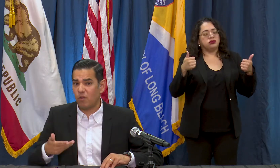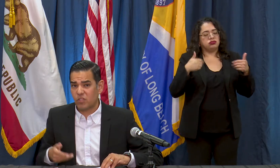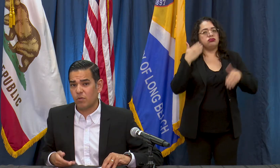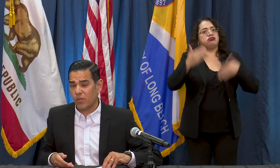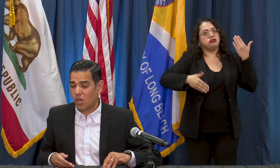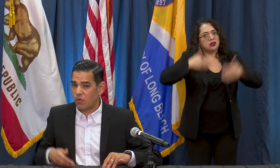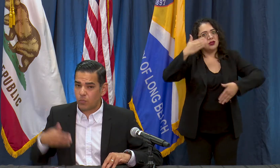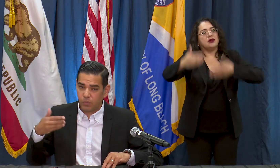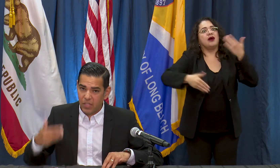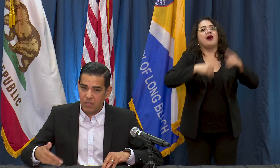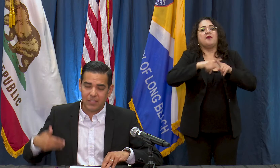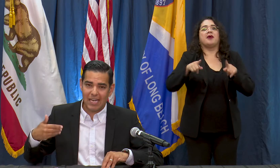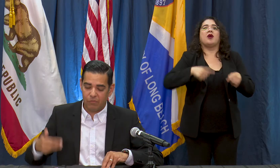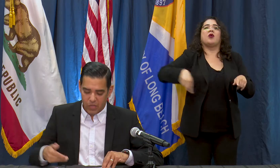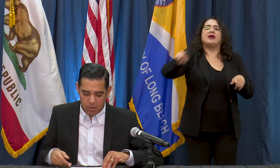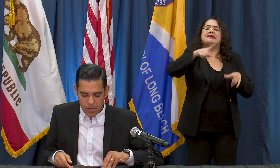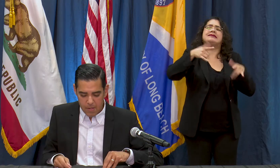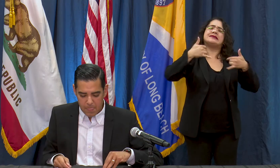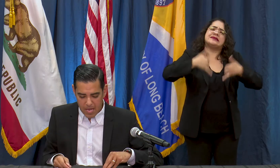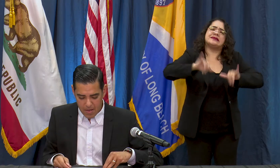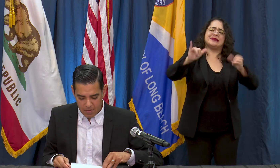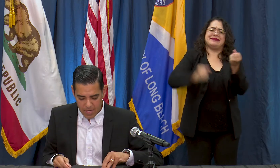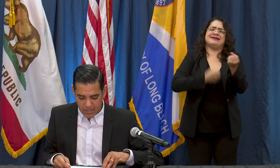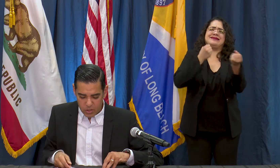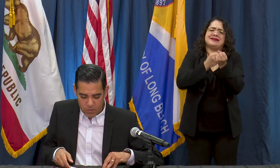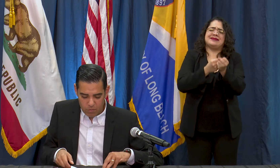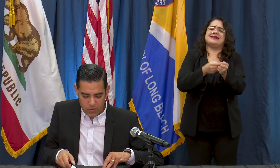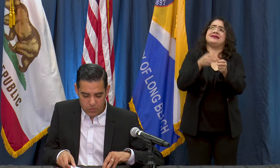folks to move their car so please get out there and continue to move those